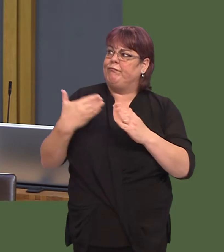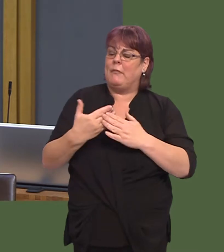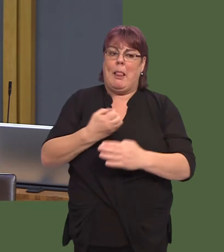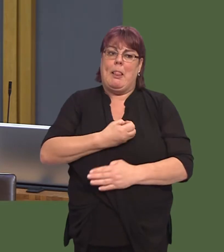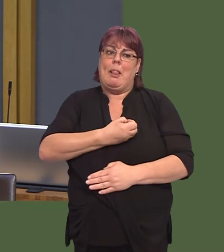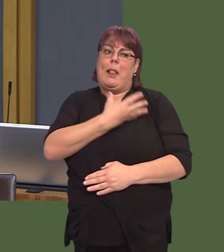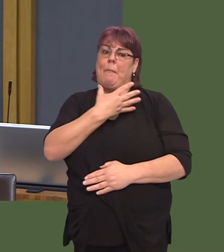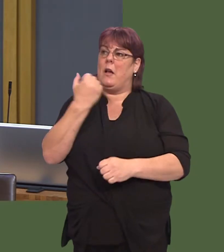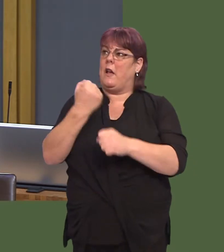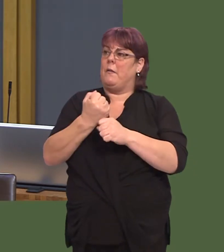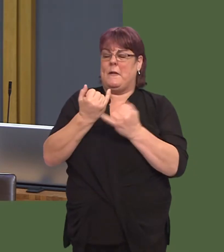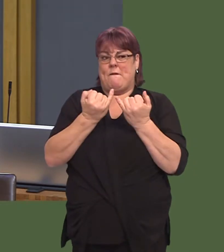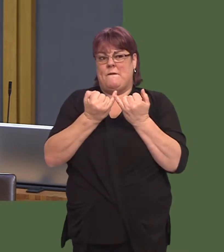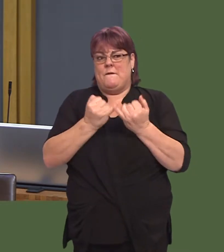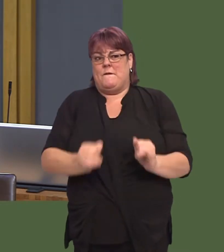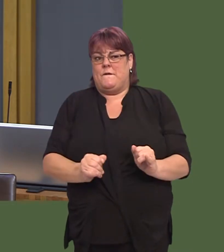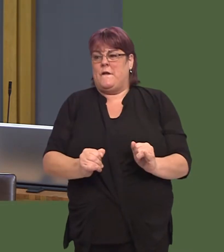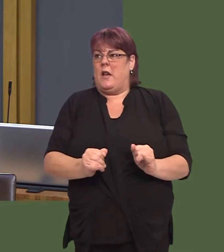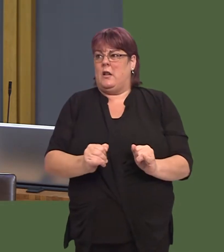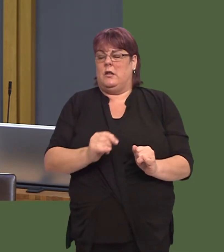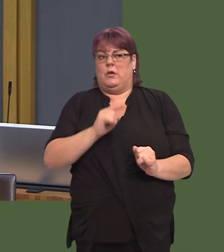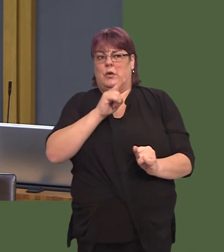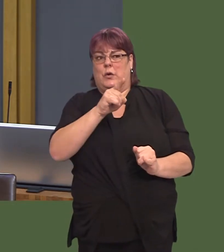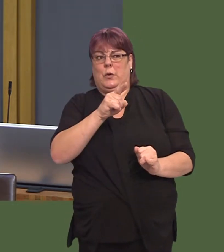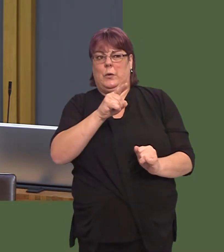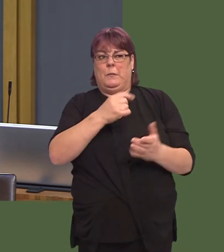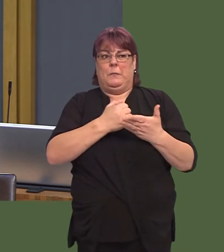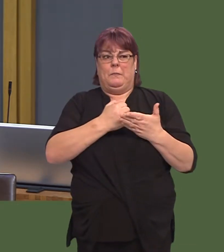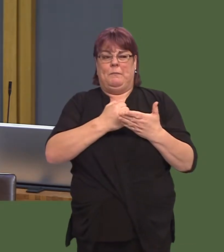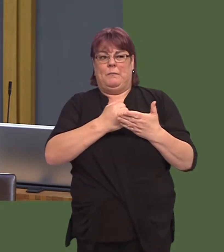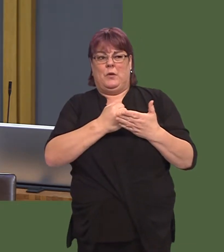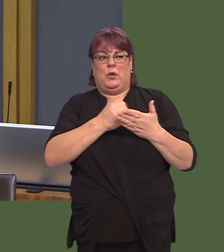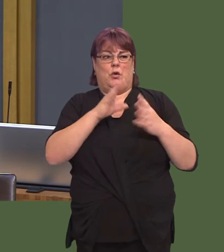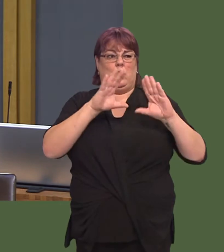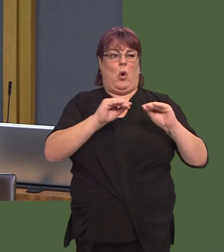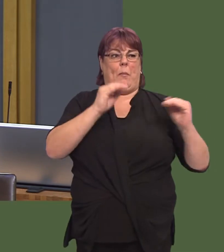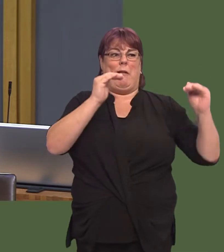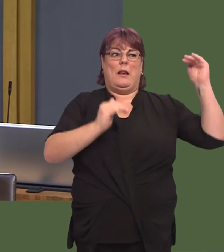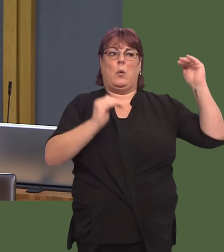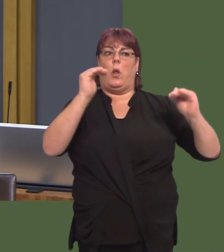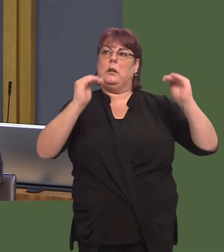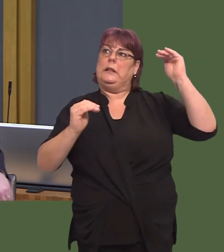tackle that fundamental element, that there is inequality in terms of access to this crucial